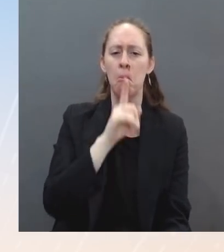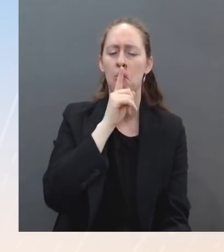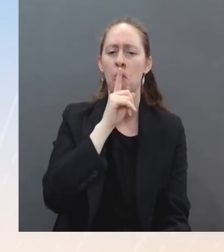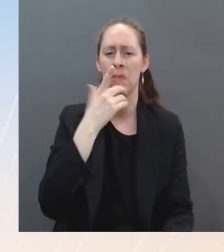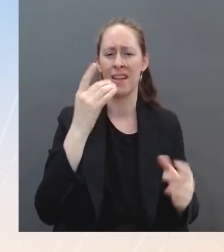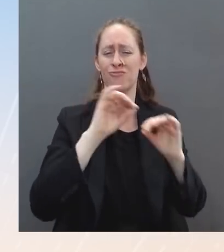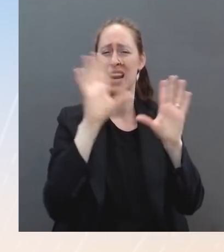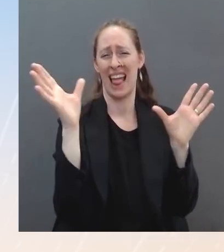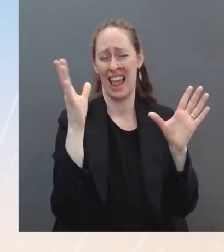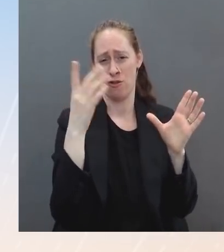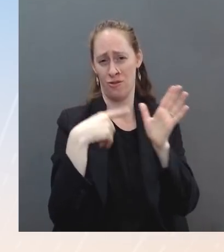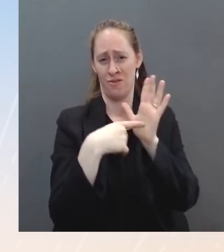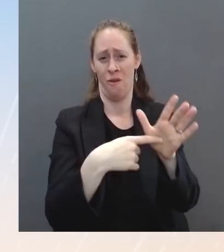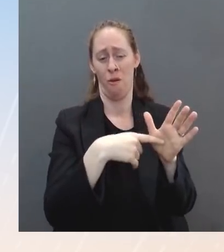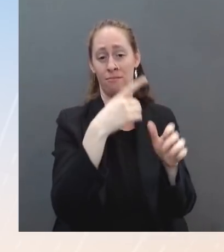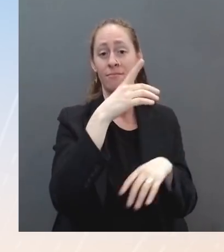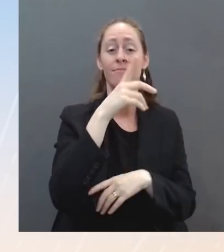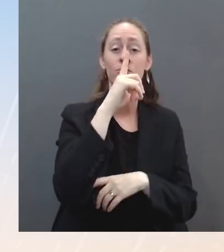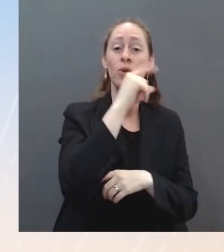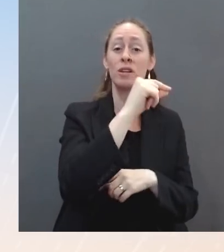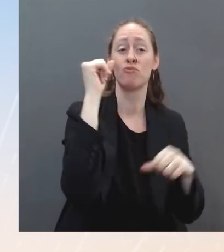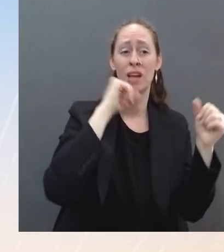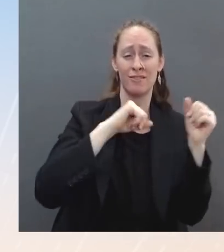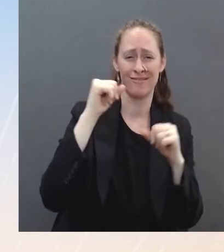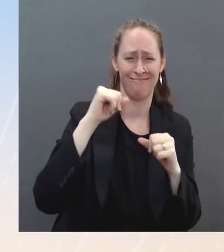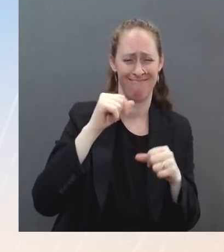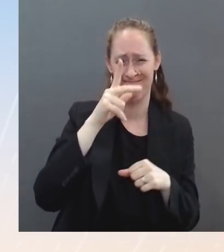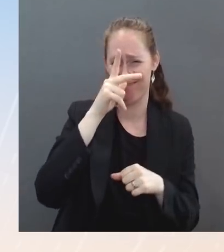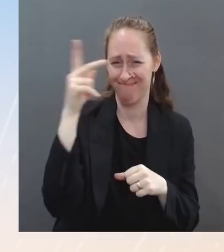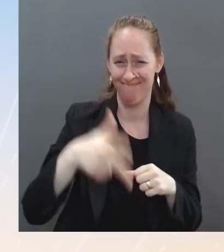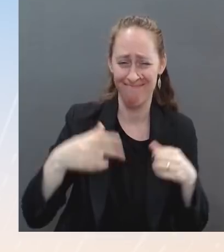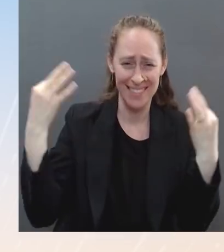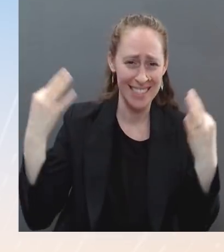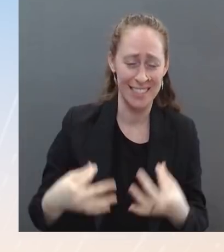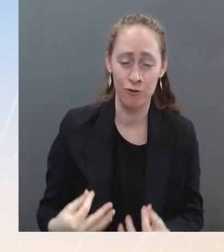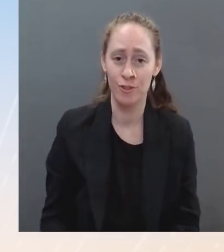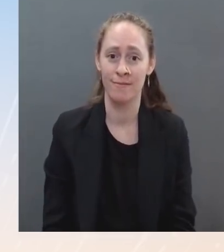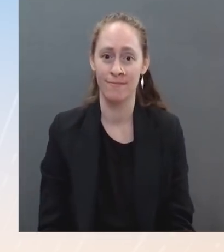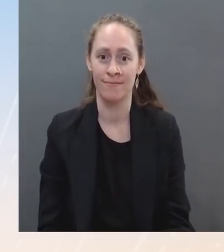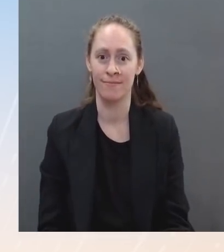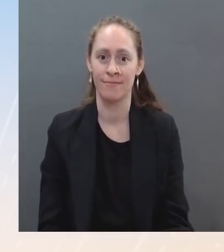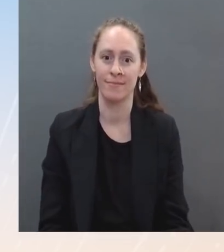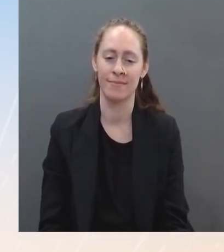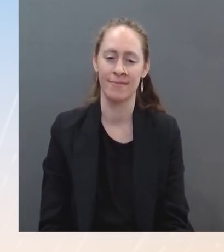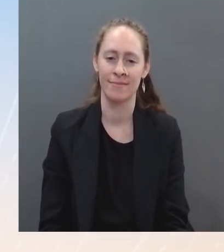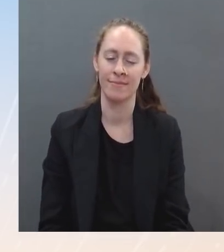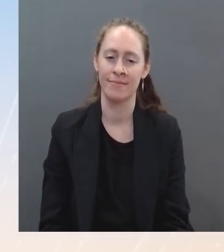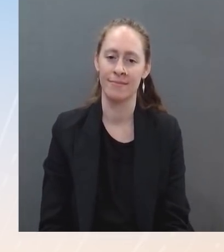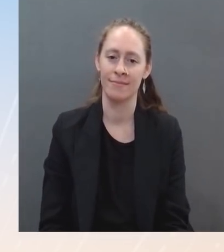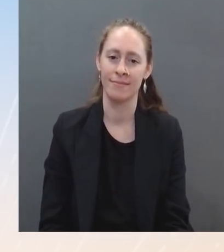it seems you're releasing even more information today. A U.S. official says you have information that indicates that some Russian government senior officials